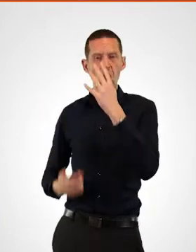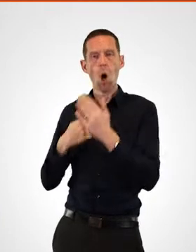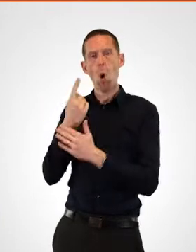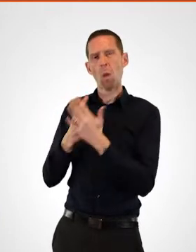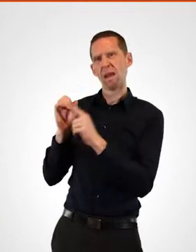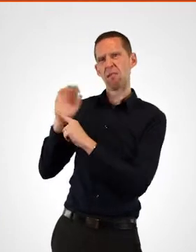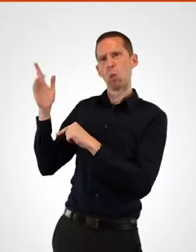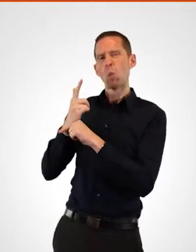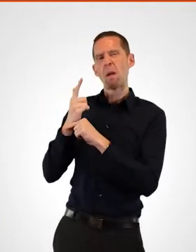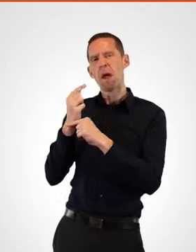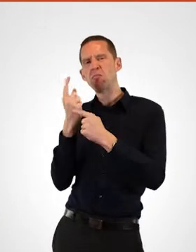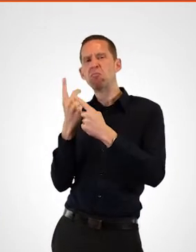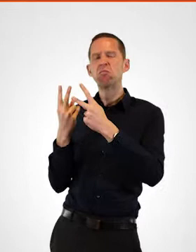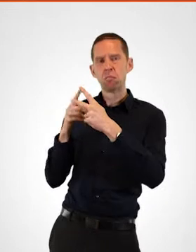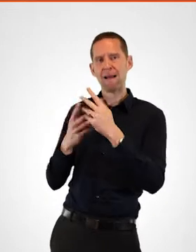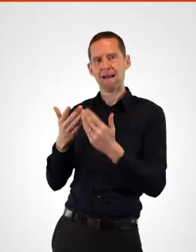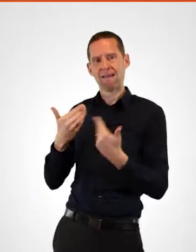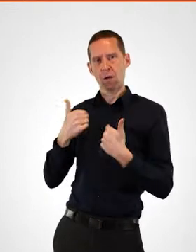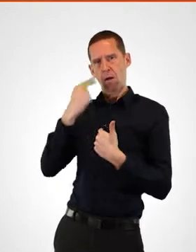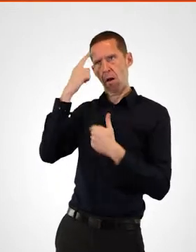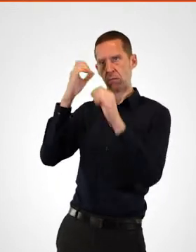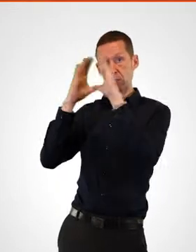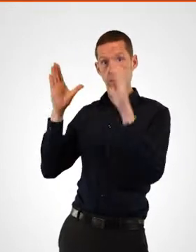that I think give us a flavour of what people have found.